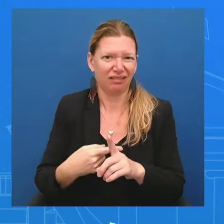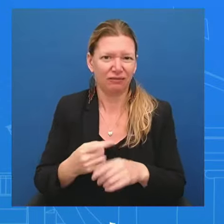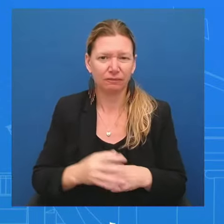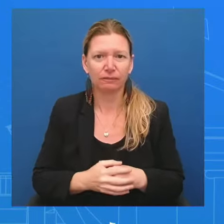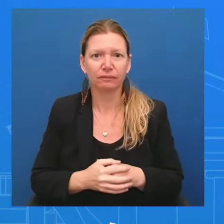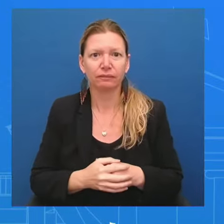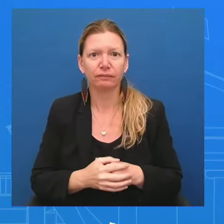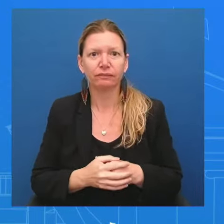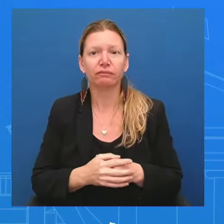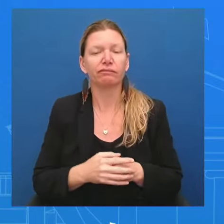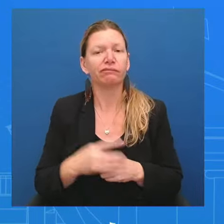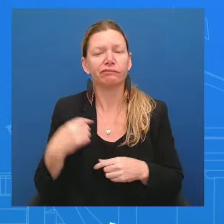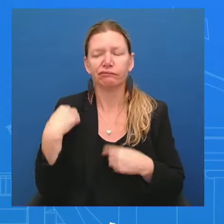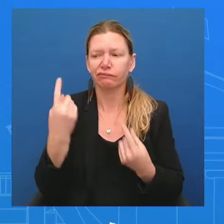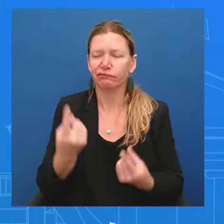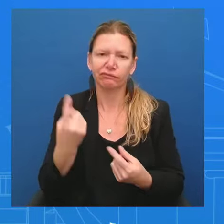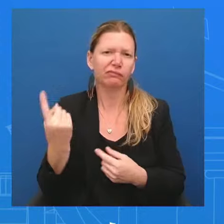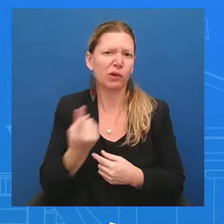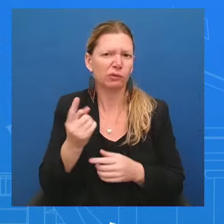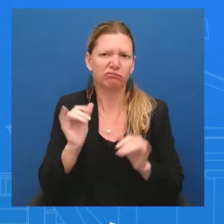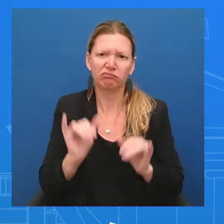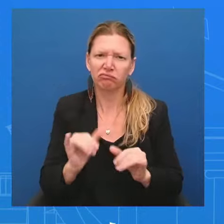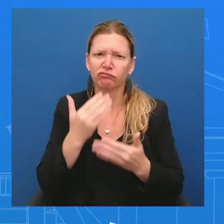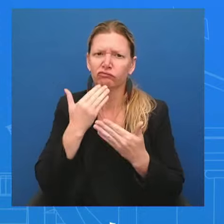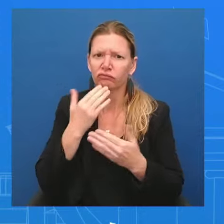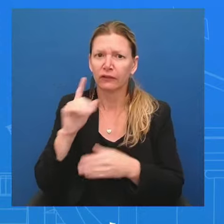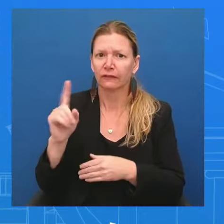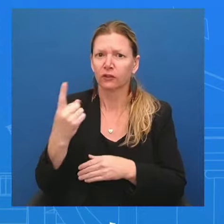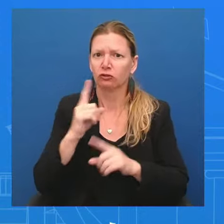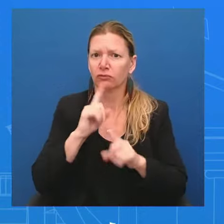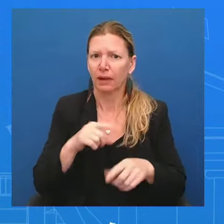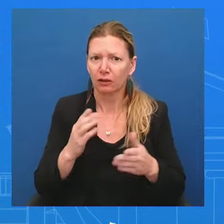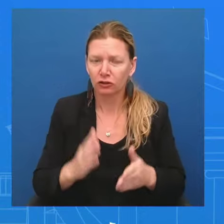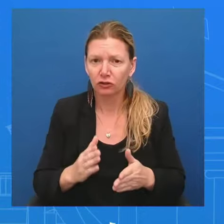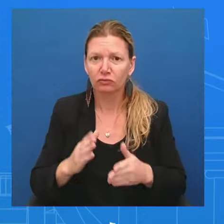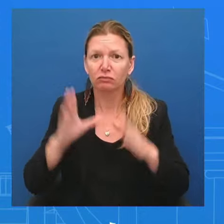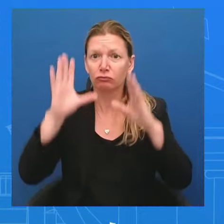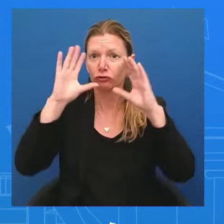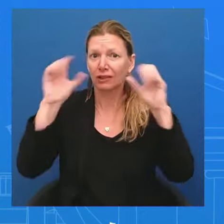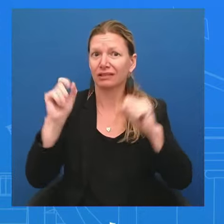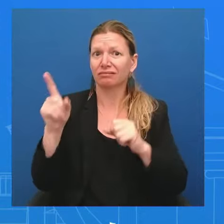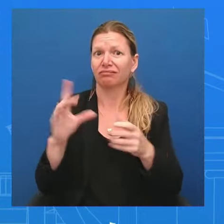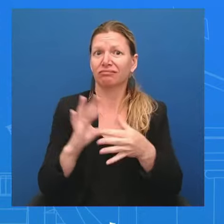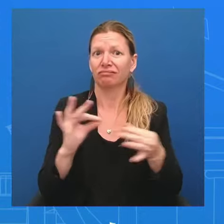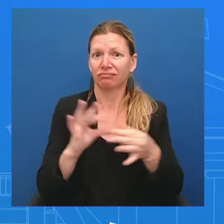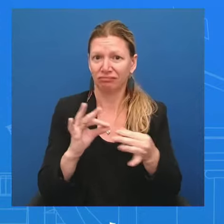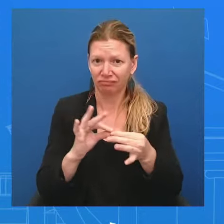As the President's statement indicated, our teams have been directly in touch with state and local officials.